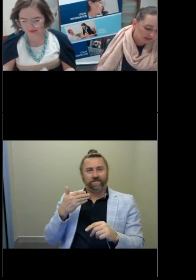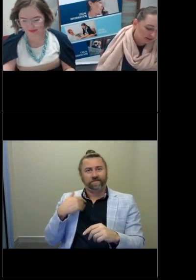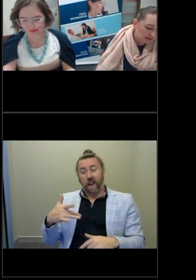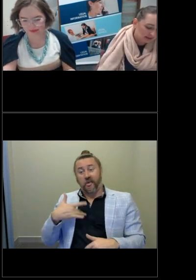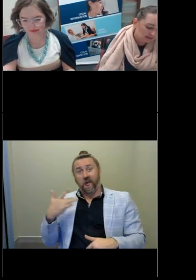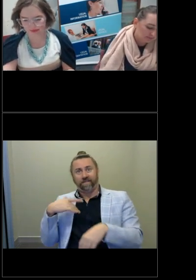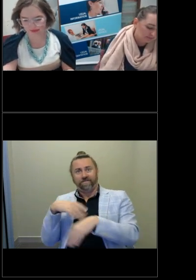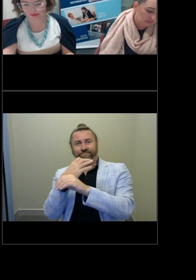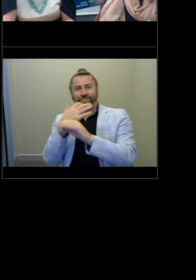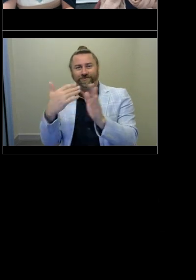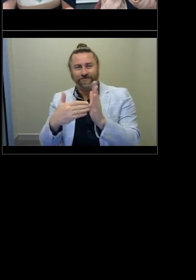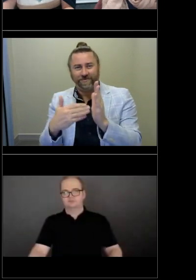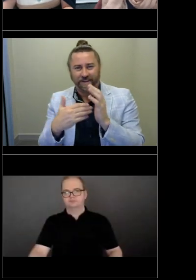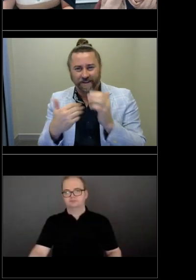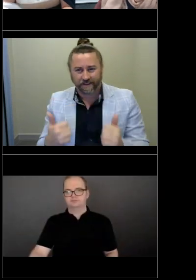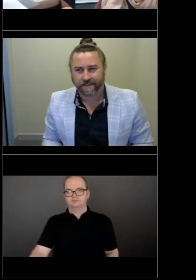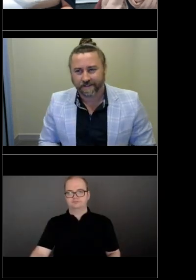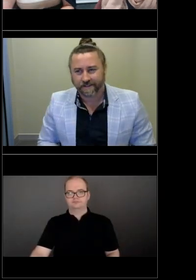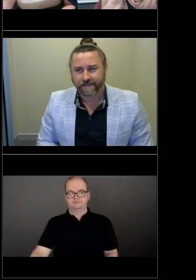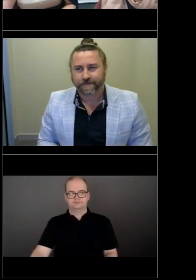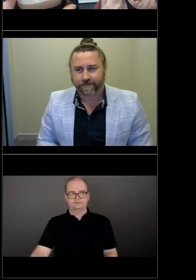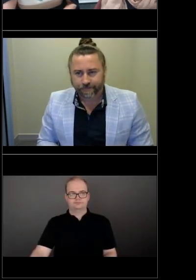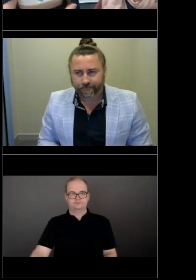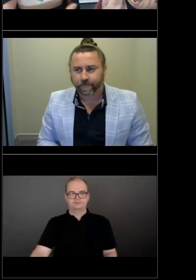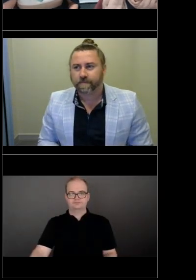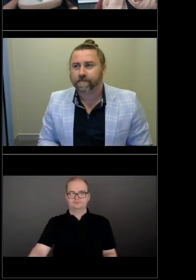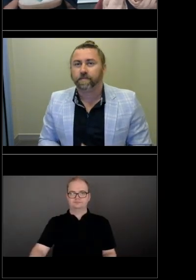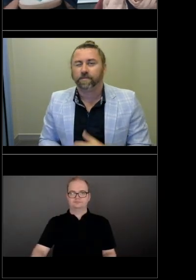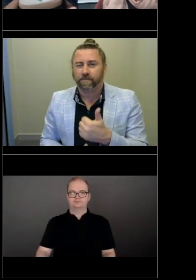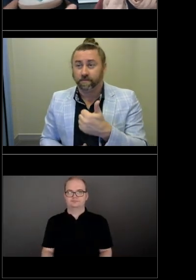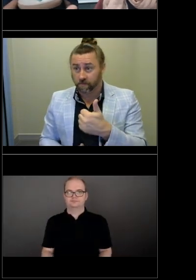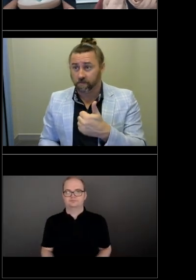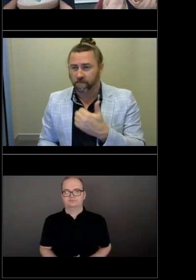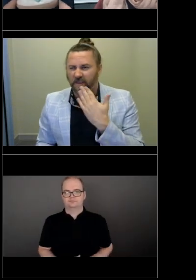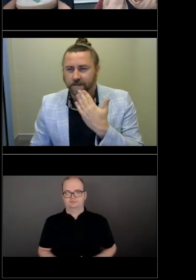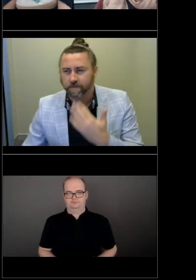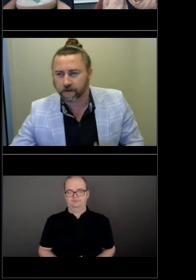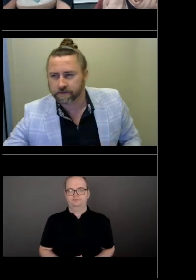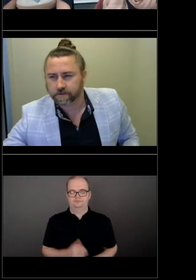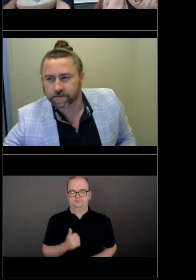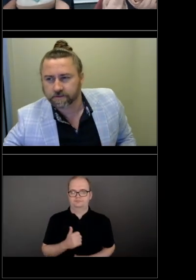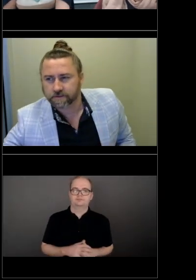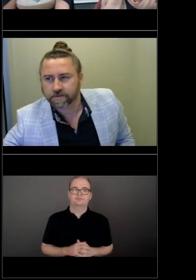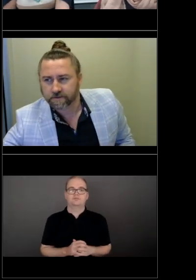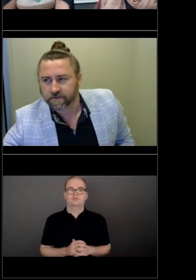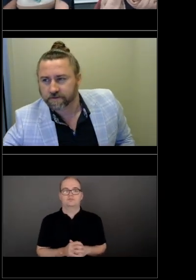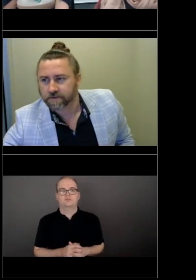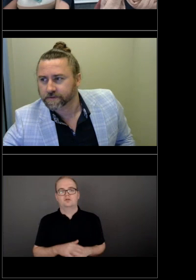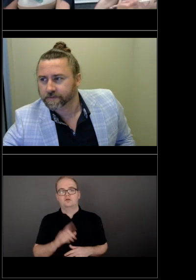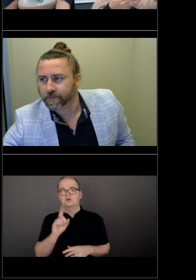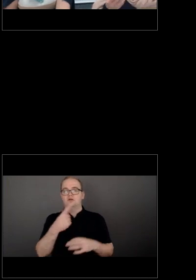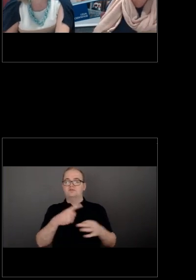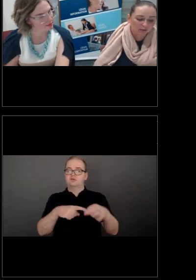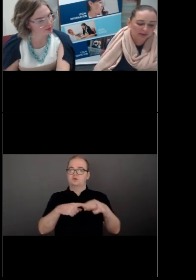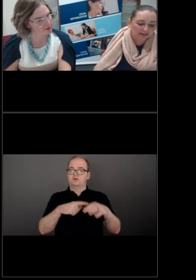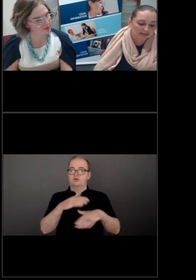The next question is: is there any support or information that you are able to give our